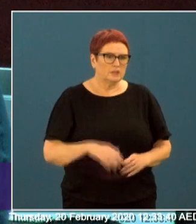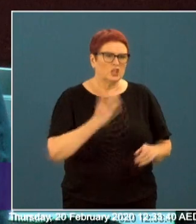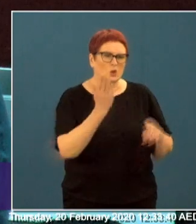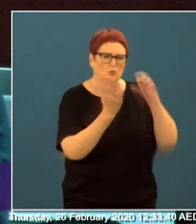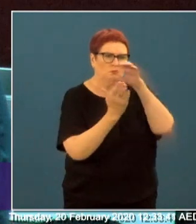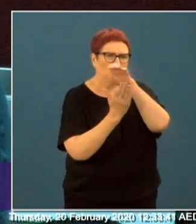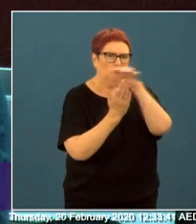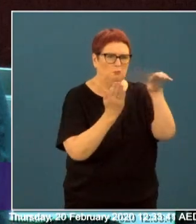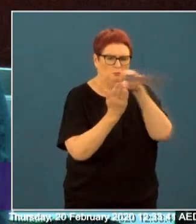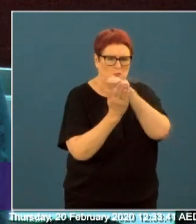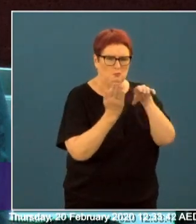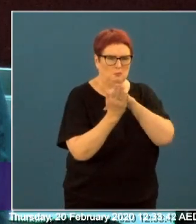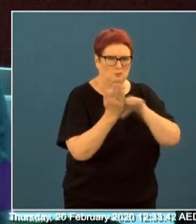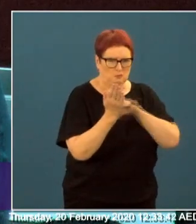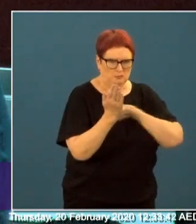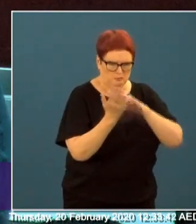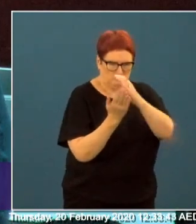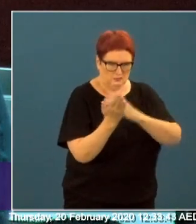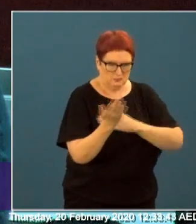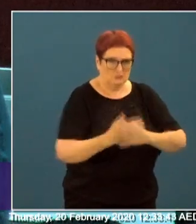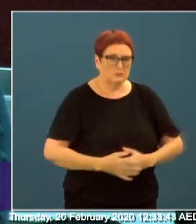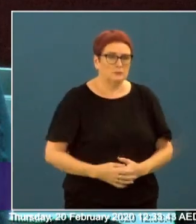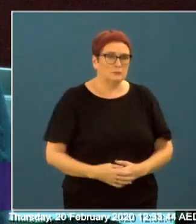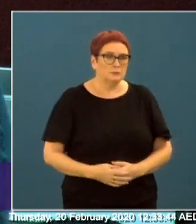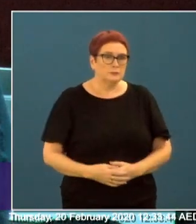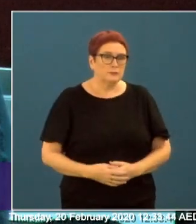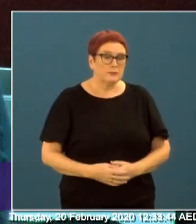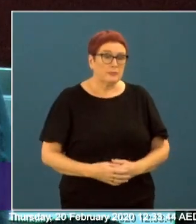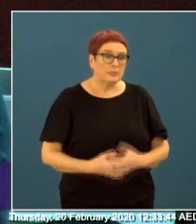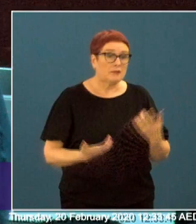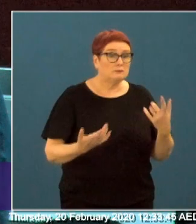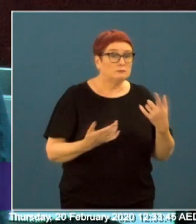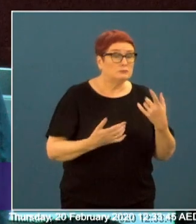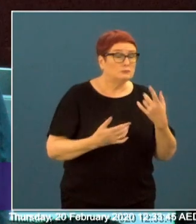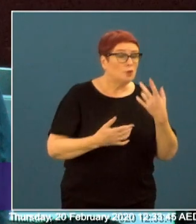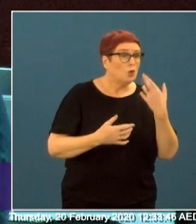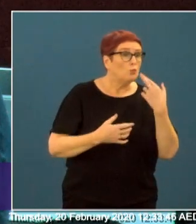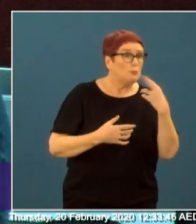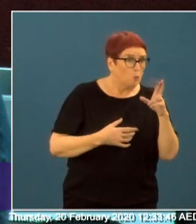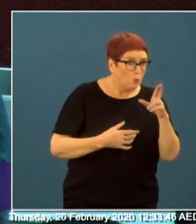that in terms of reporting and then collecting and collating data,